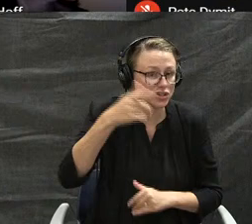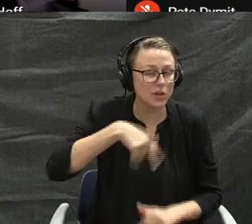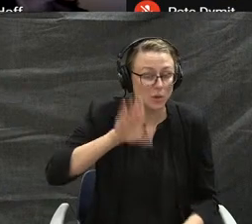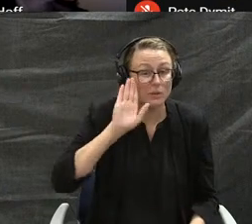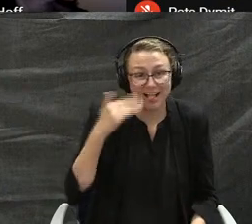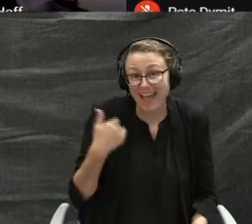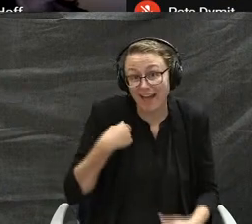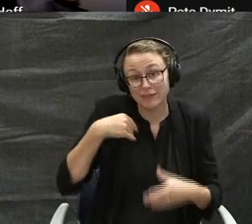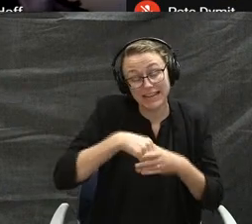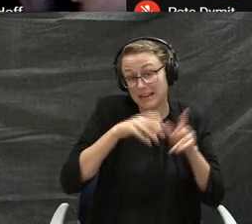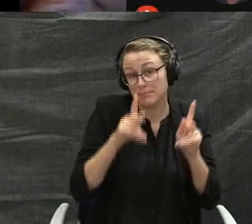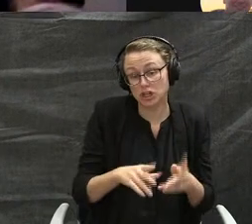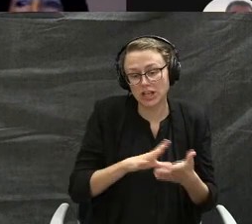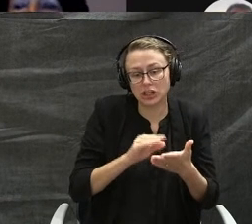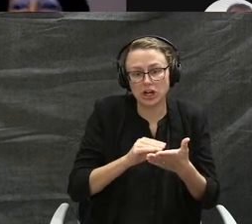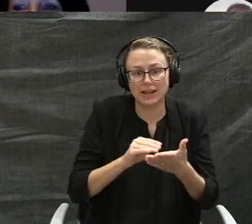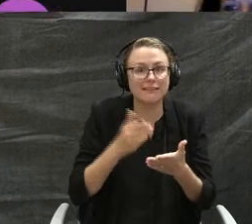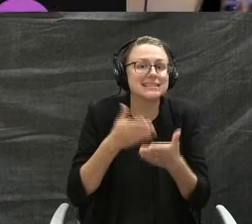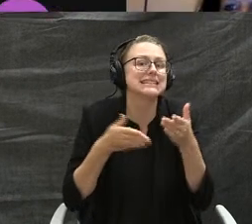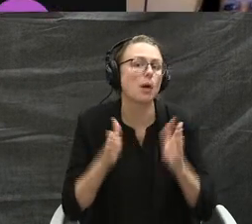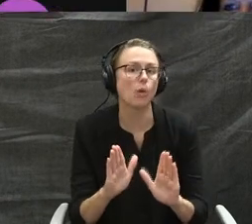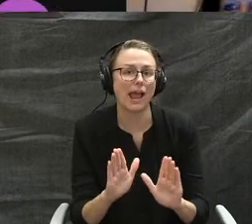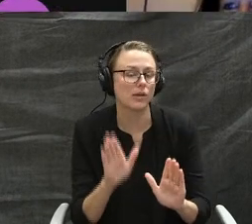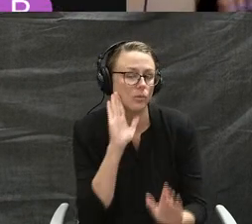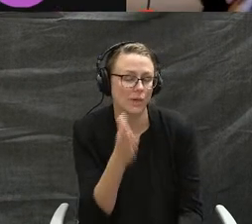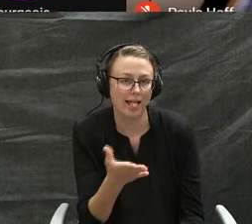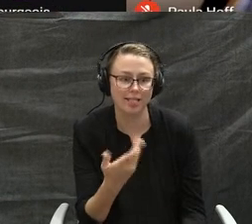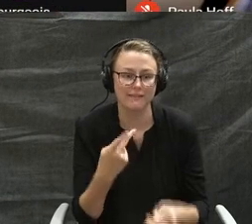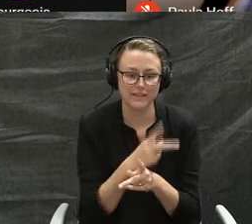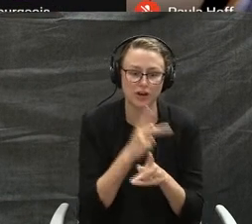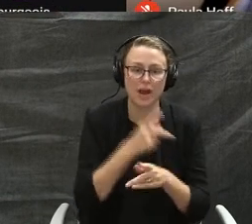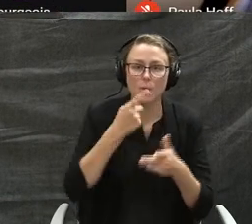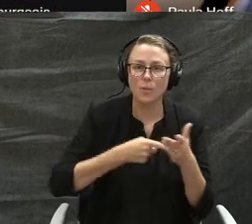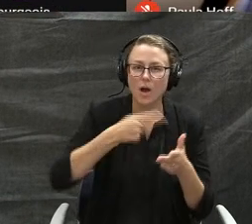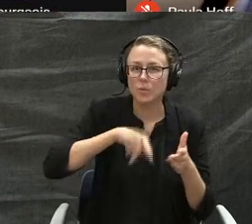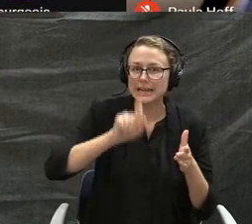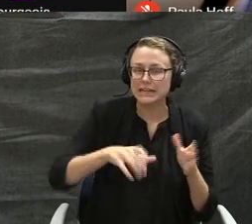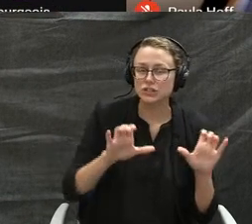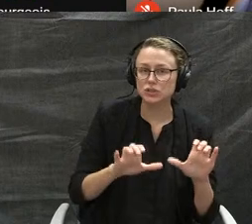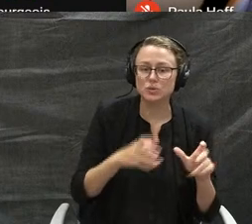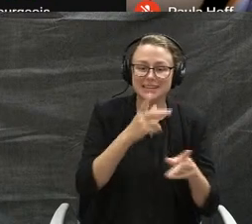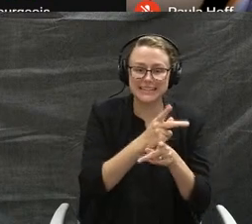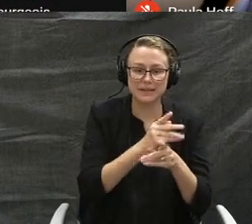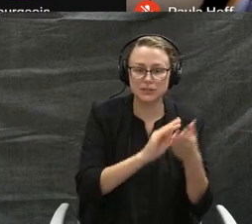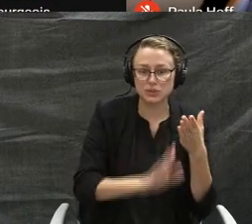on in some capacity and determining what we need to do to keep students and staff safe.